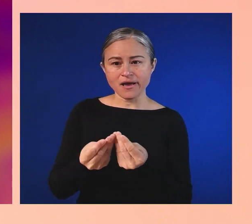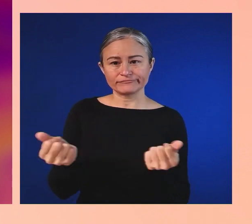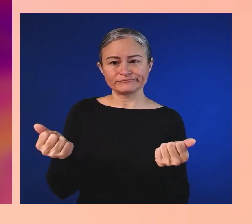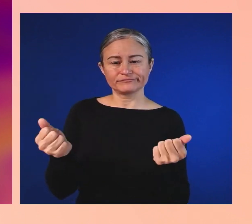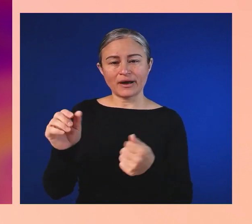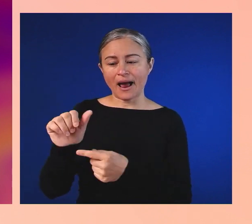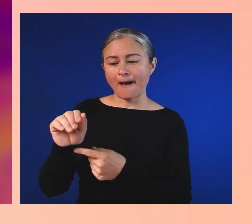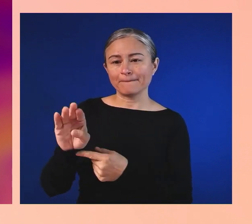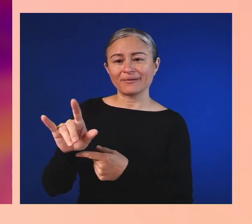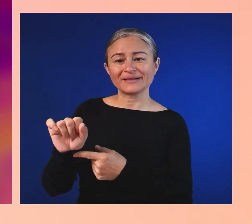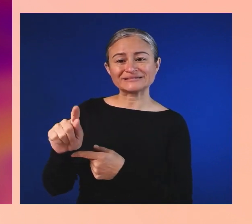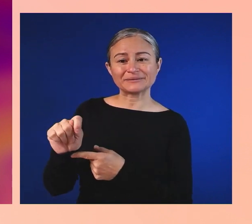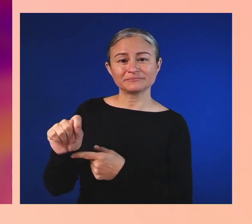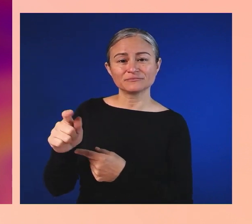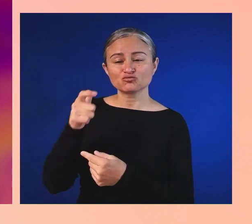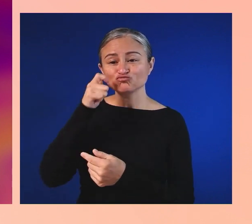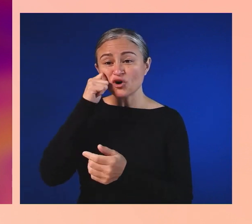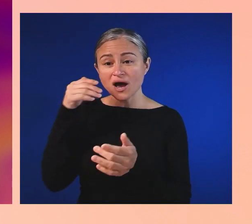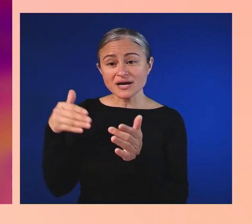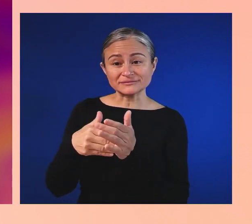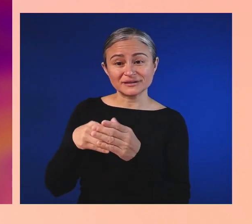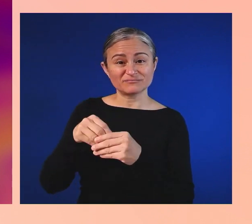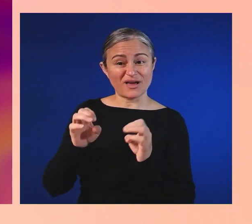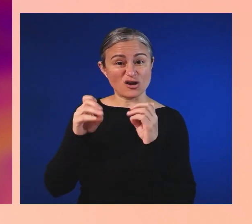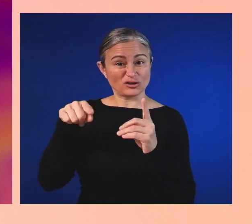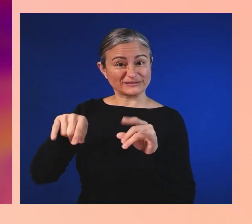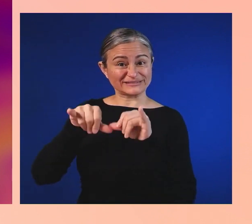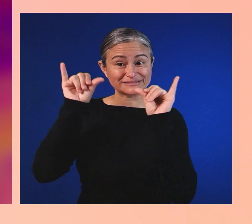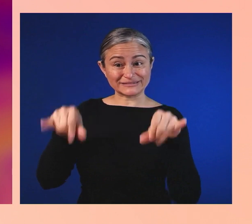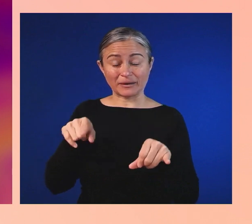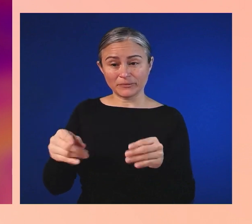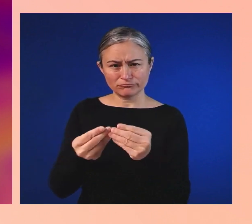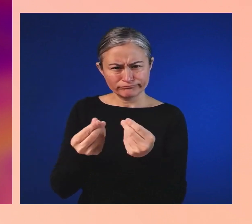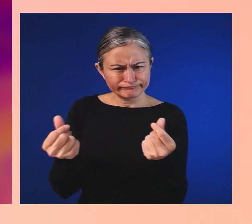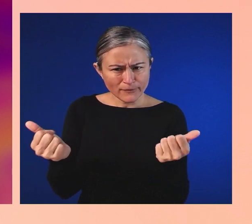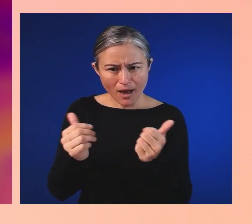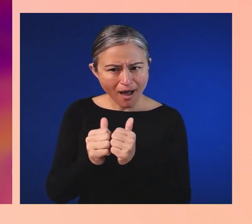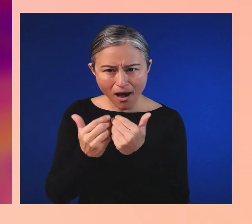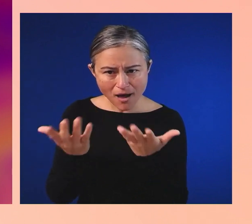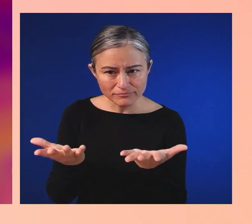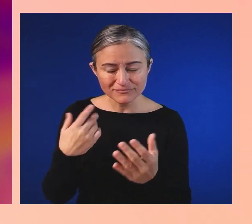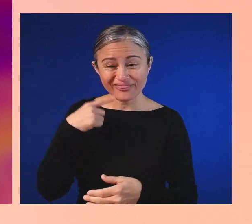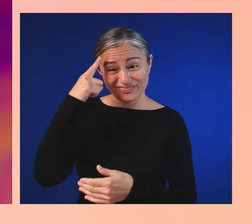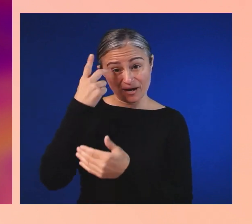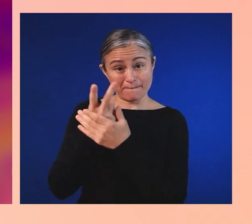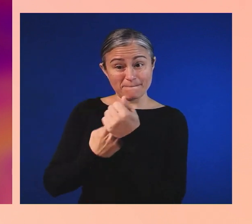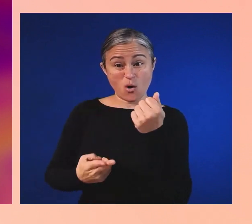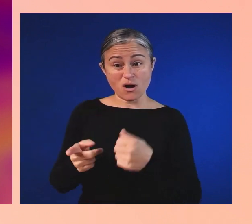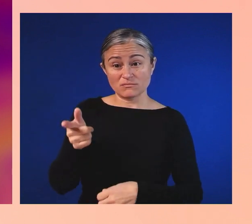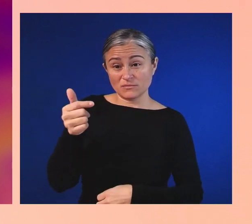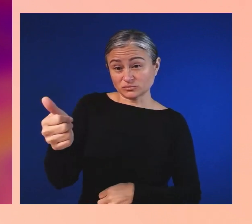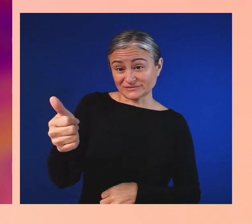and I think both yourself and Cathy are really leading the charge there. So Cathy, I leave you to give